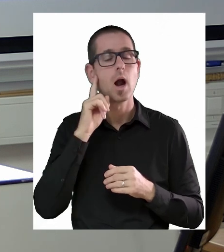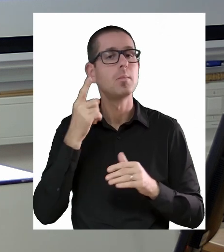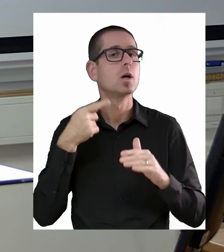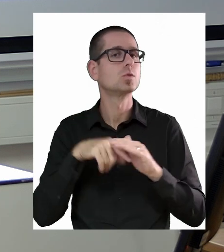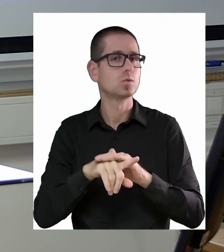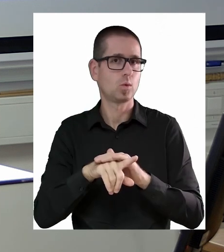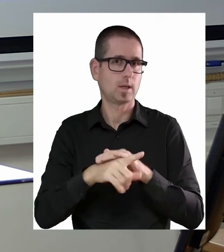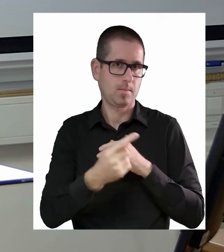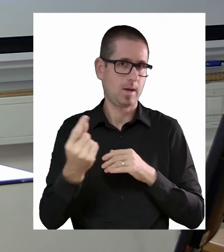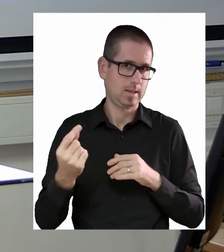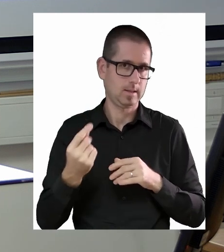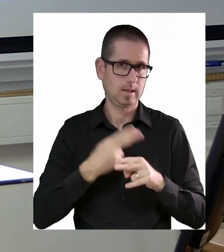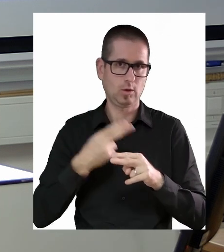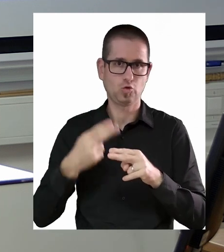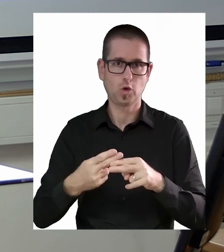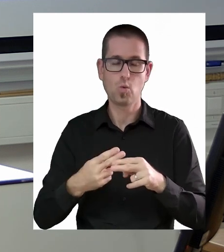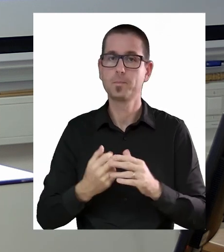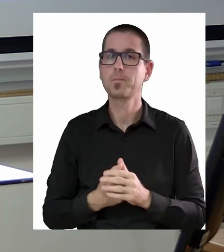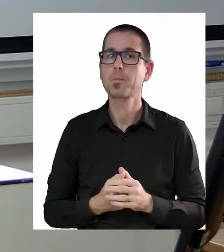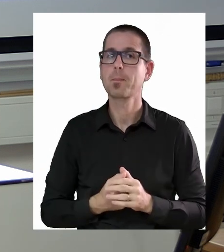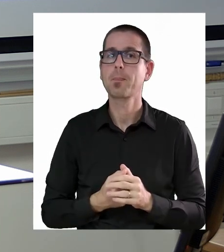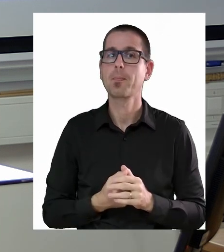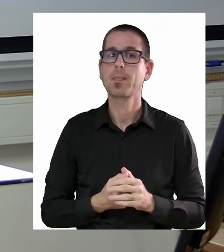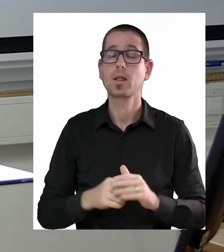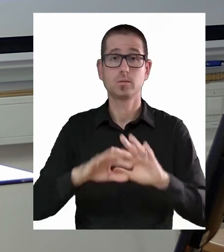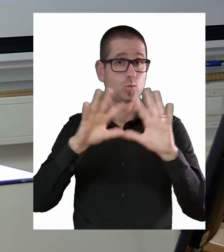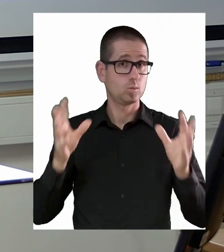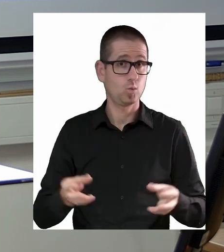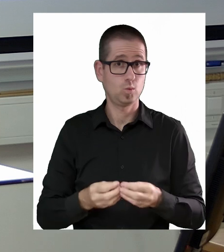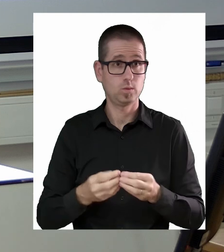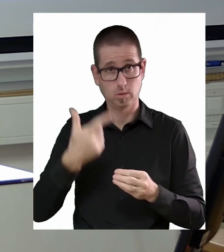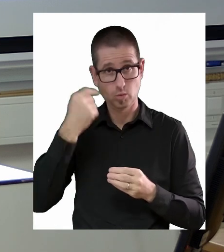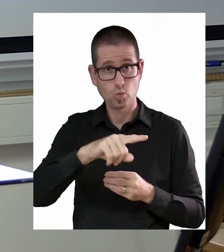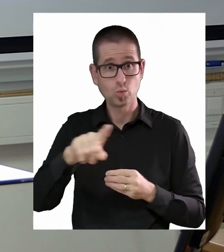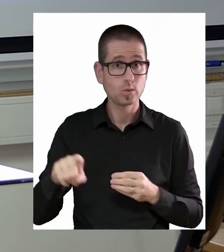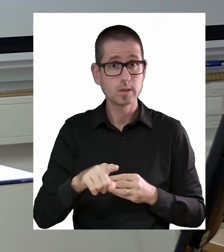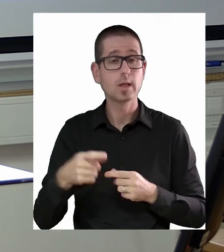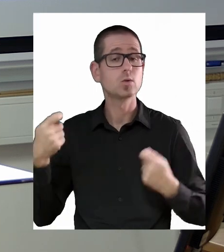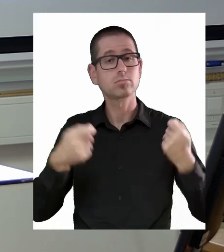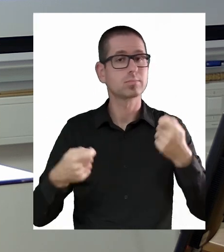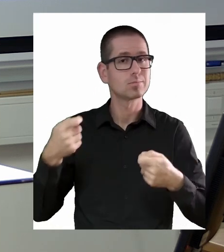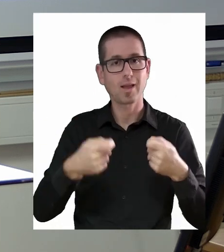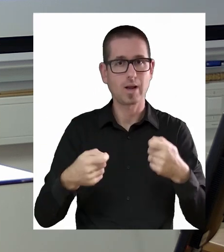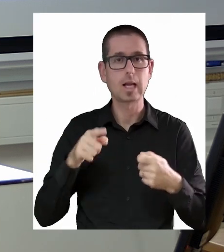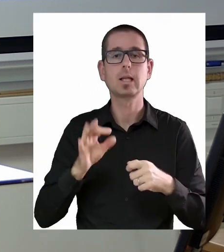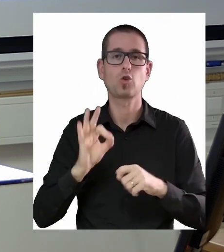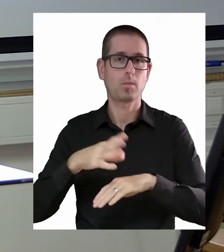partner countries. And all the people that contributed to these good practises are